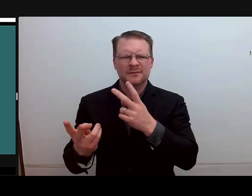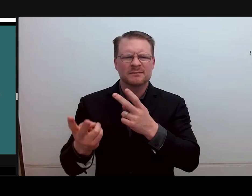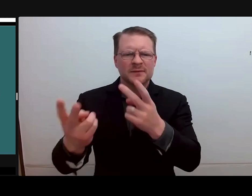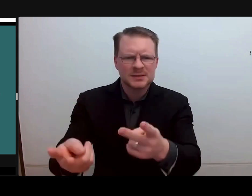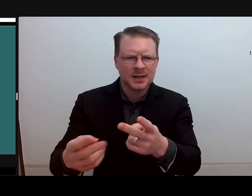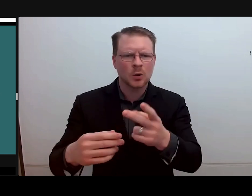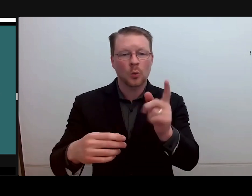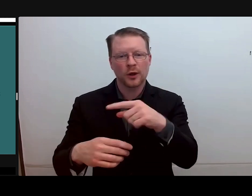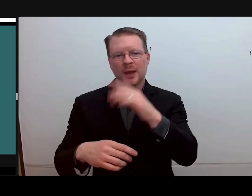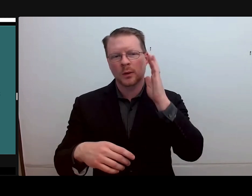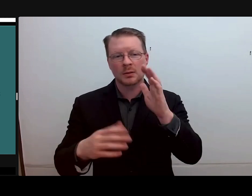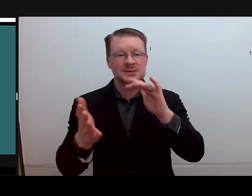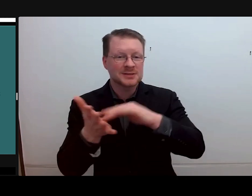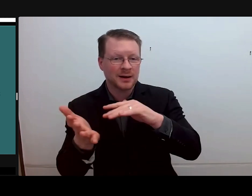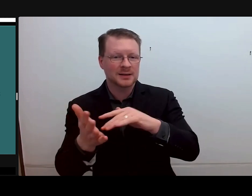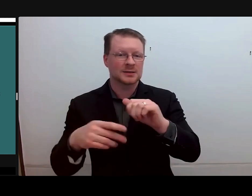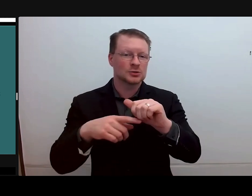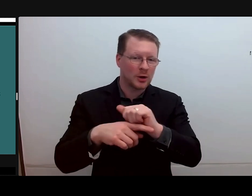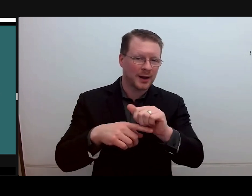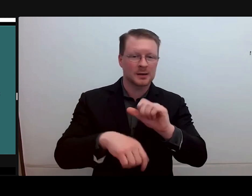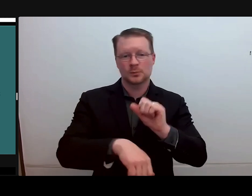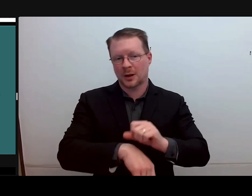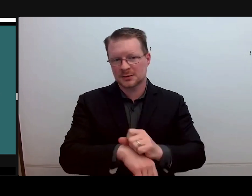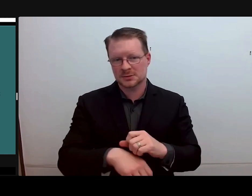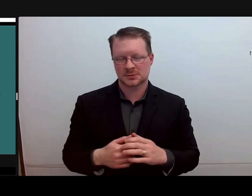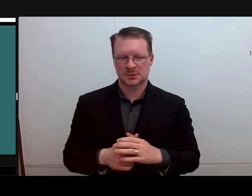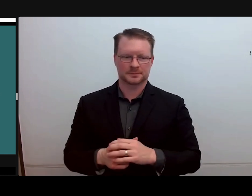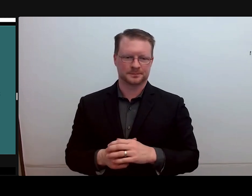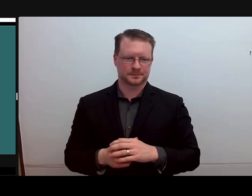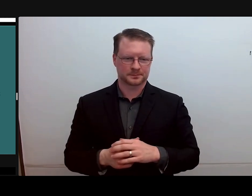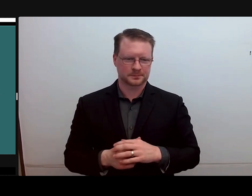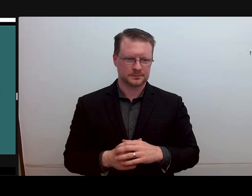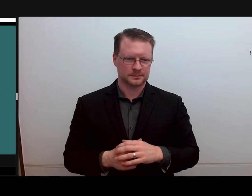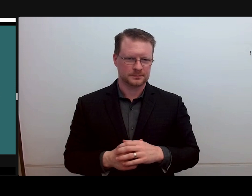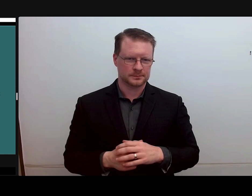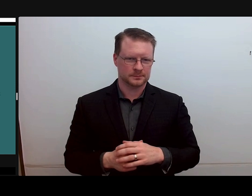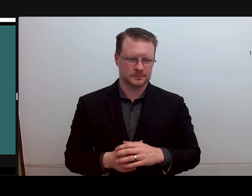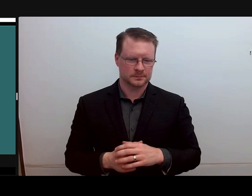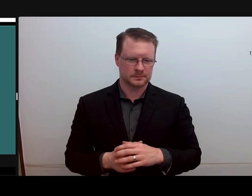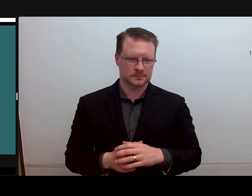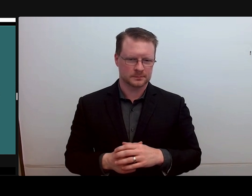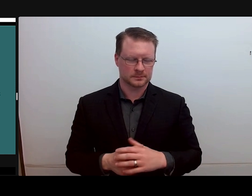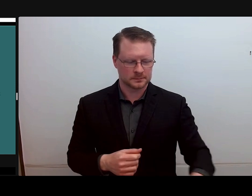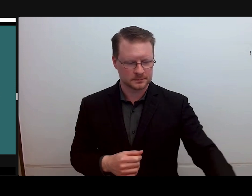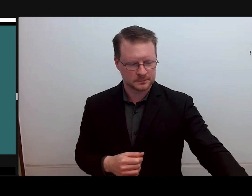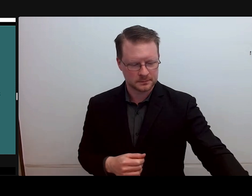of opportunities to work with students and visit environments where they're interested in studying, working,